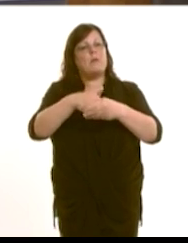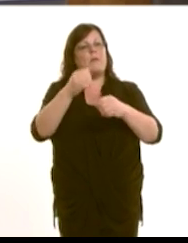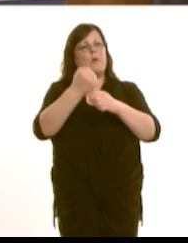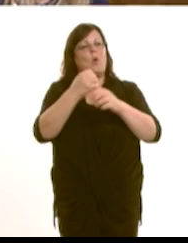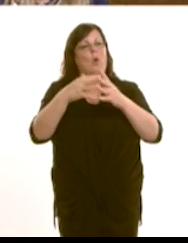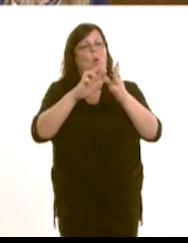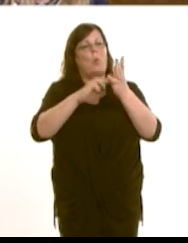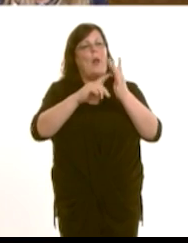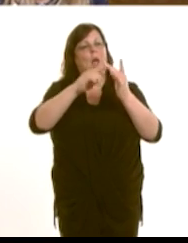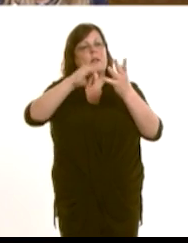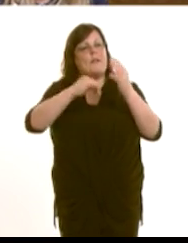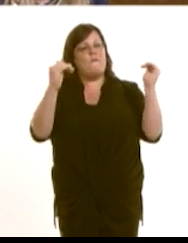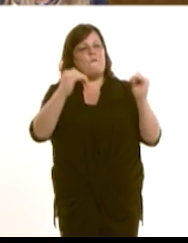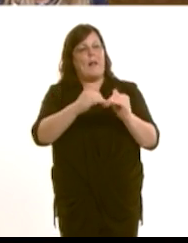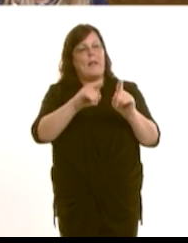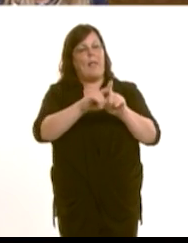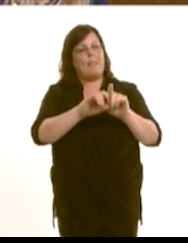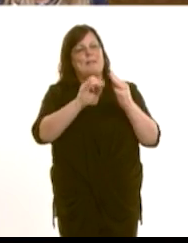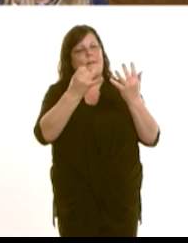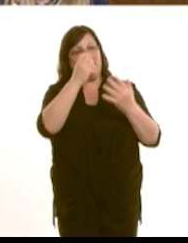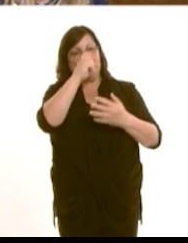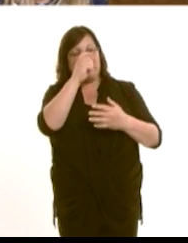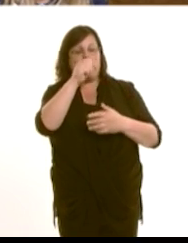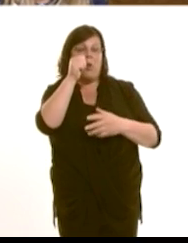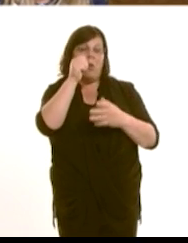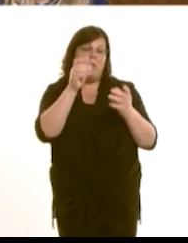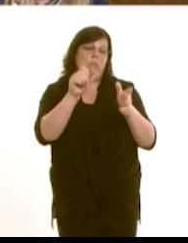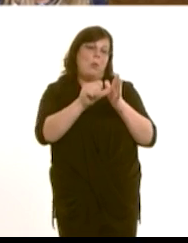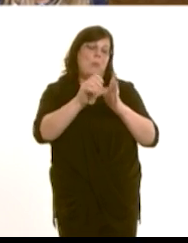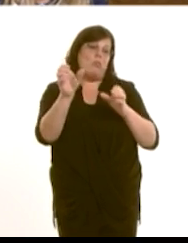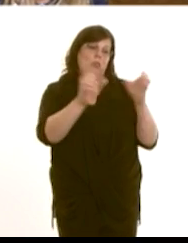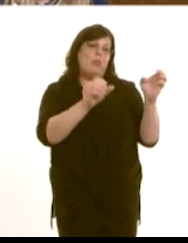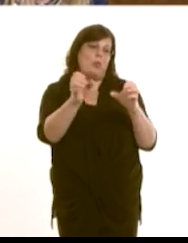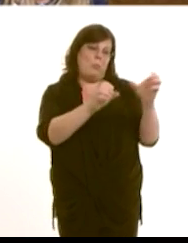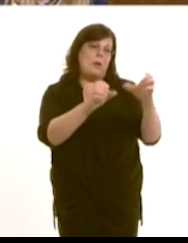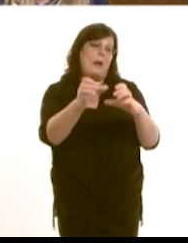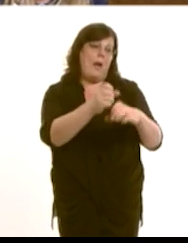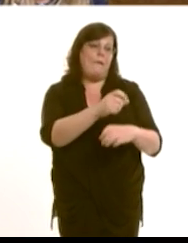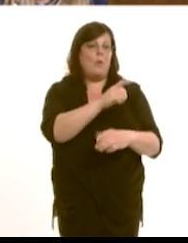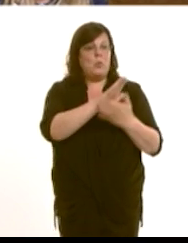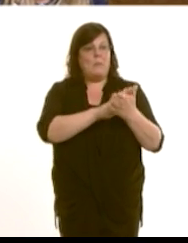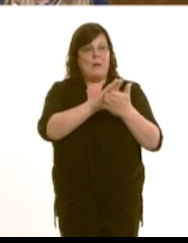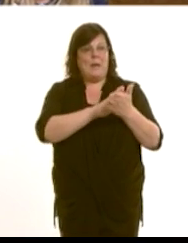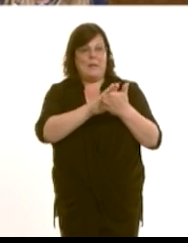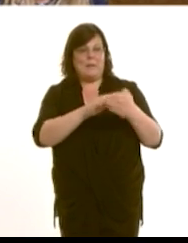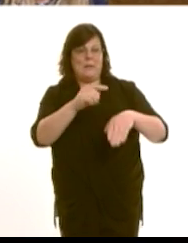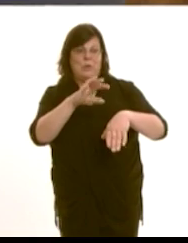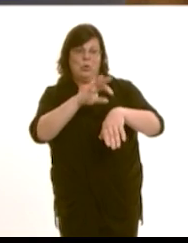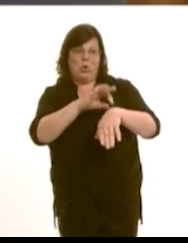There have been recruitment problems, and the result of that has been that the number of GP sessions in Coelbren have been reduced.